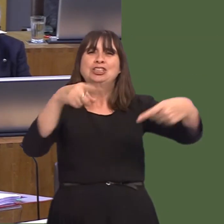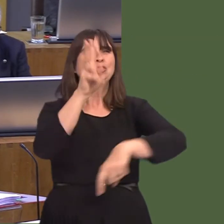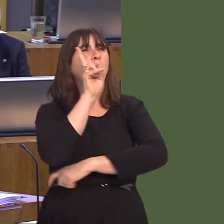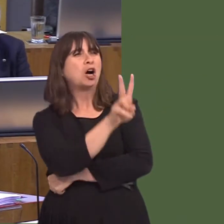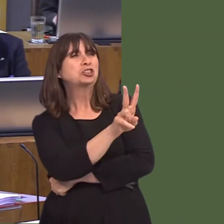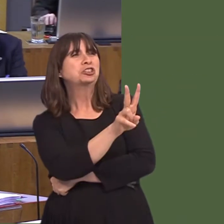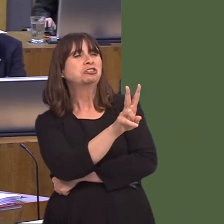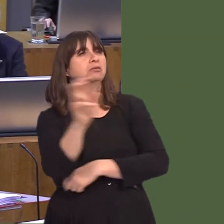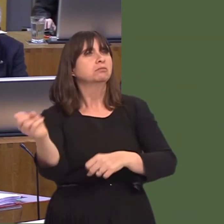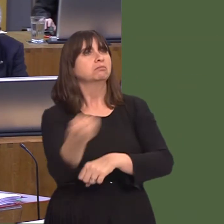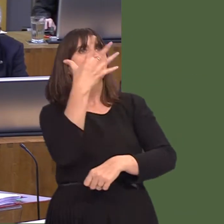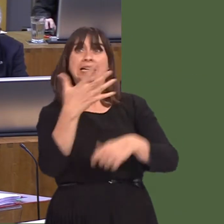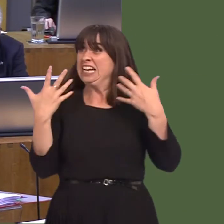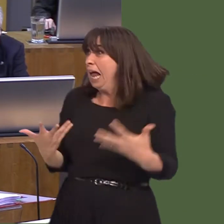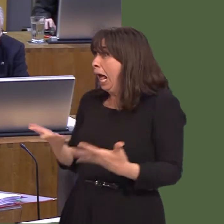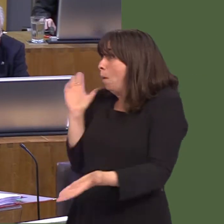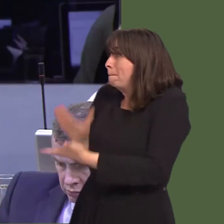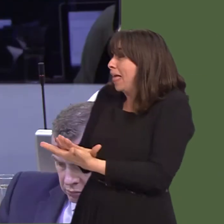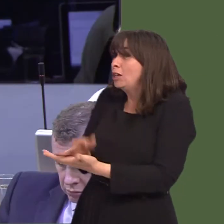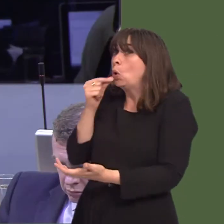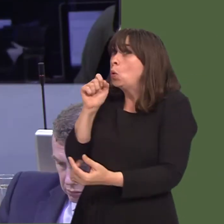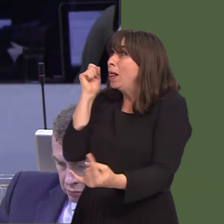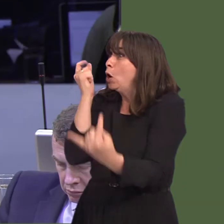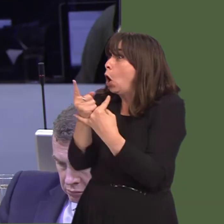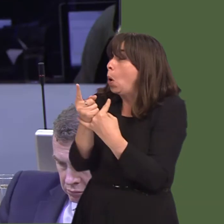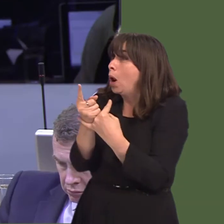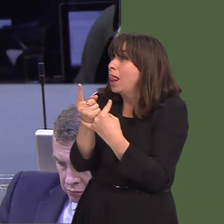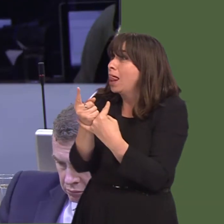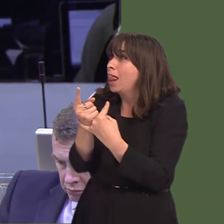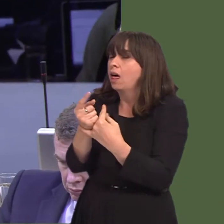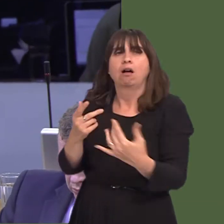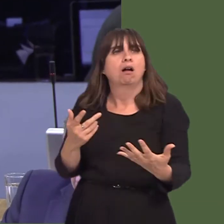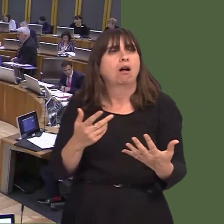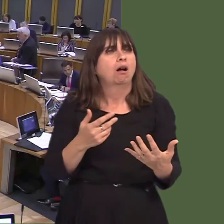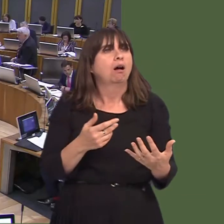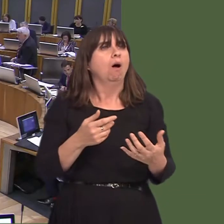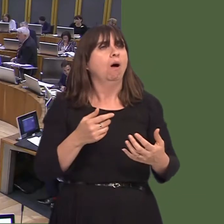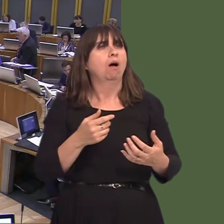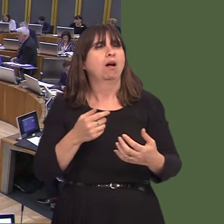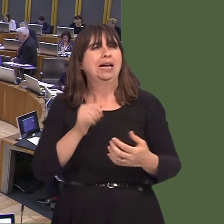put a bet on there and then about who's going to score the next goal in the second half, who's going to score the next try, what the final score will be.